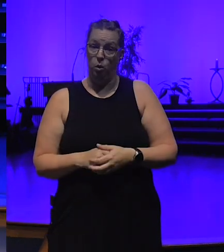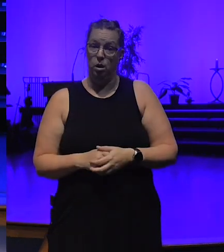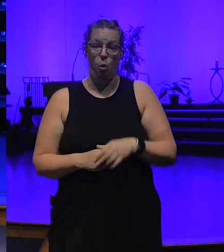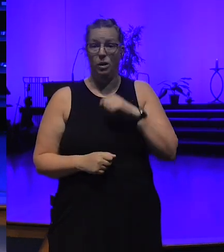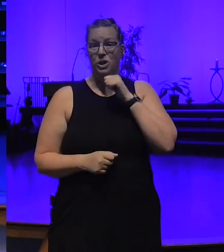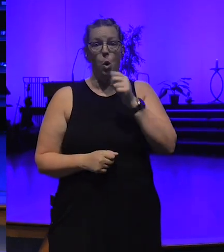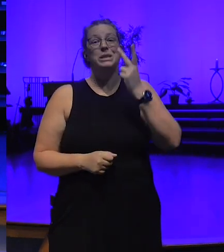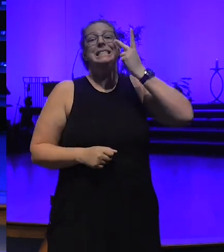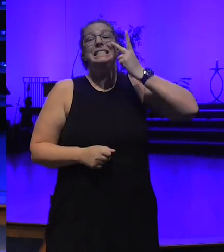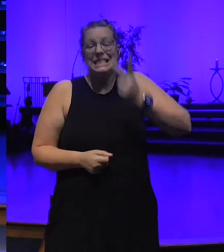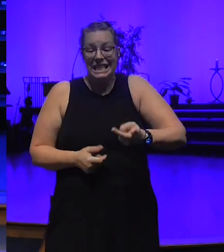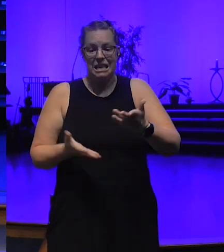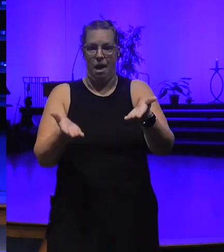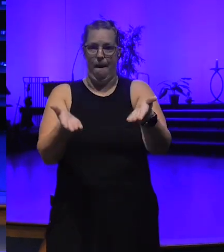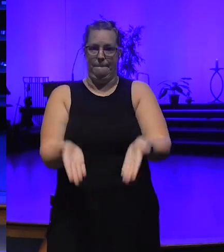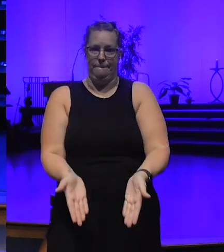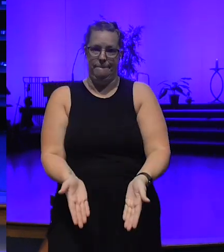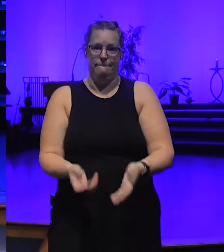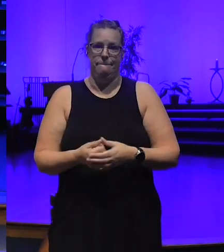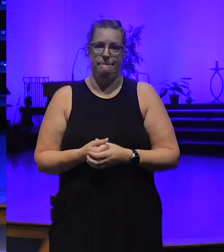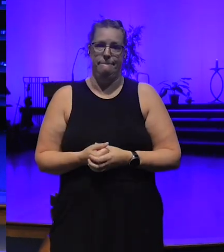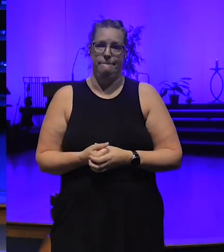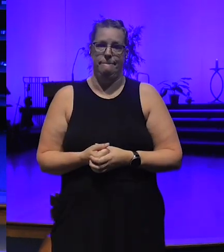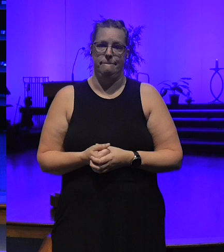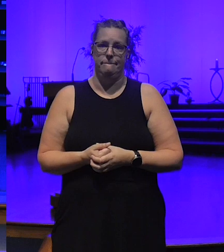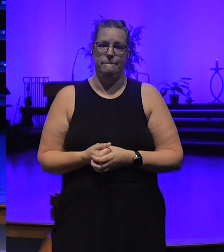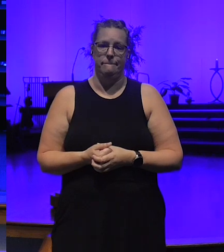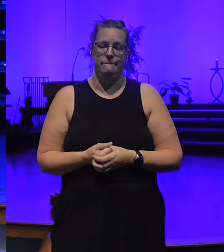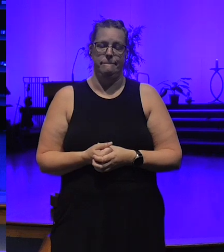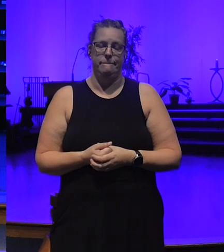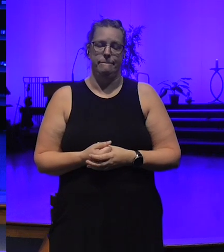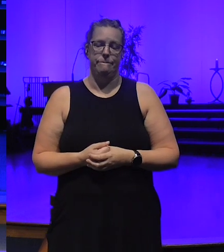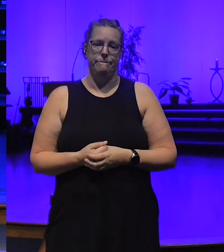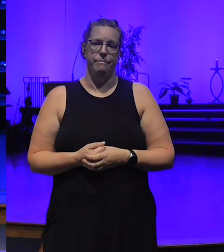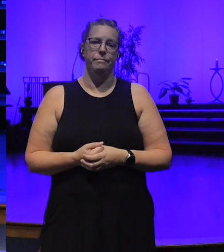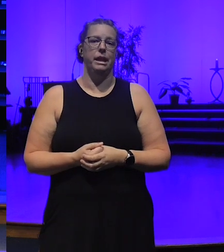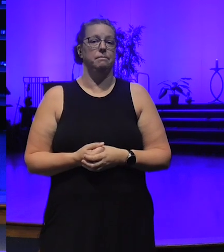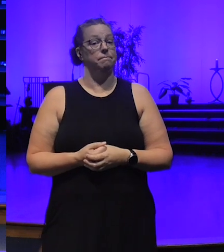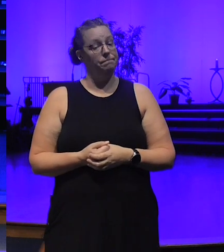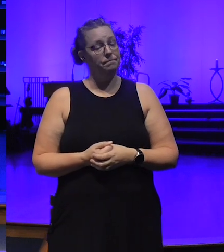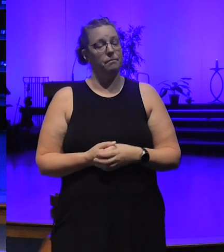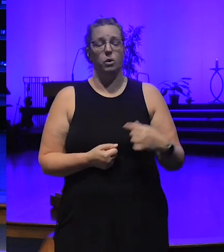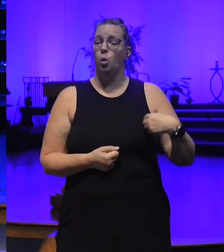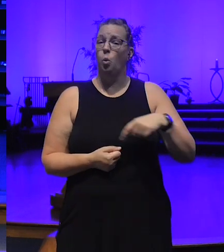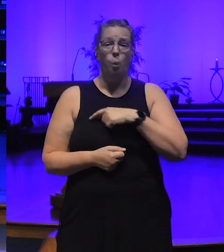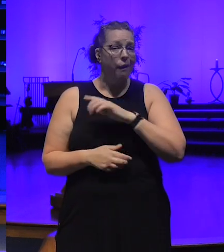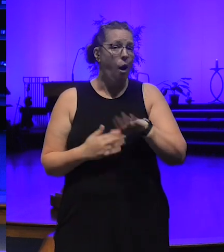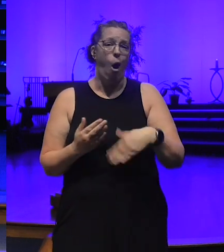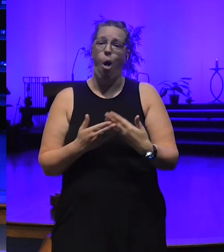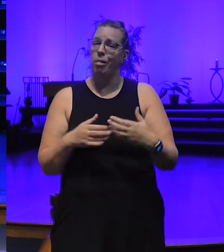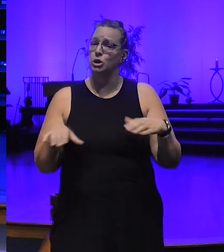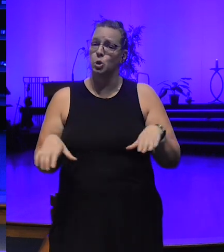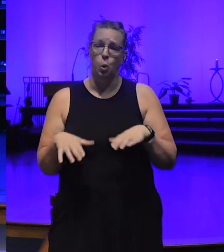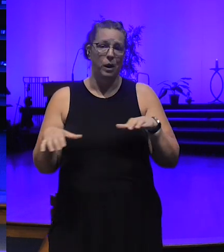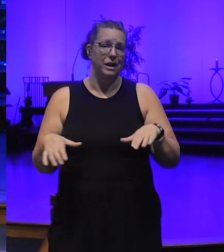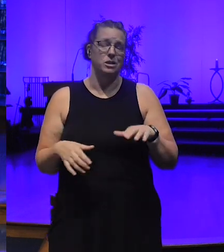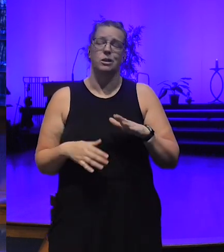as a destiny Nation but as something in your way we all can do it we can all slip into it